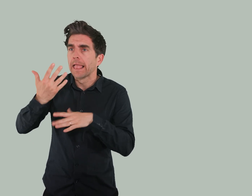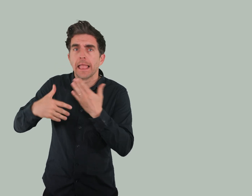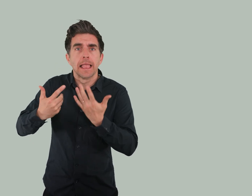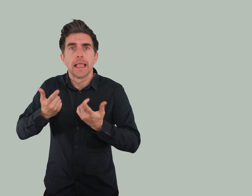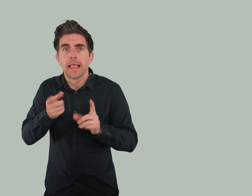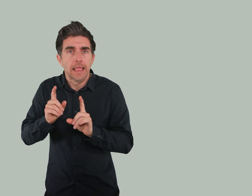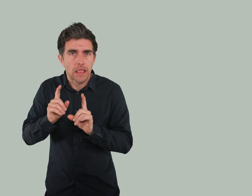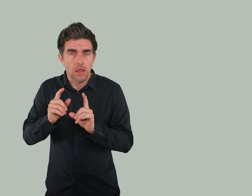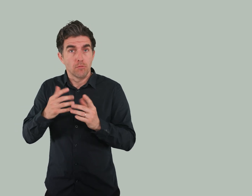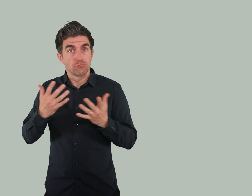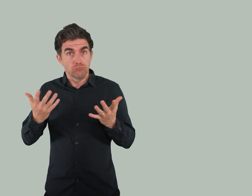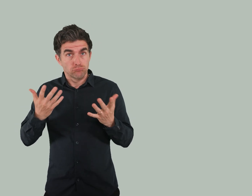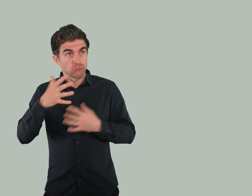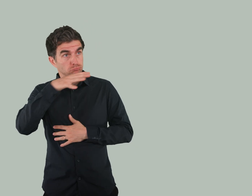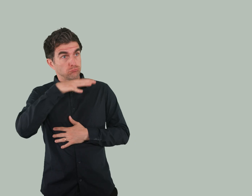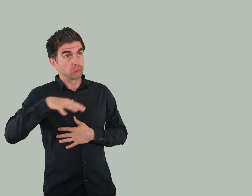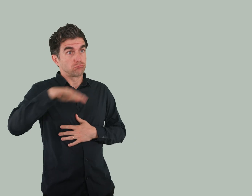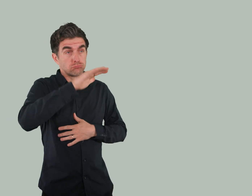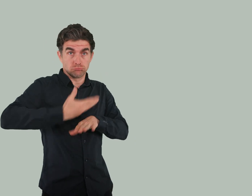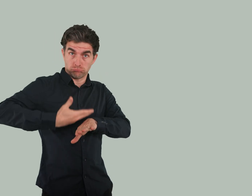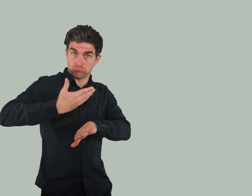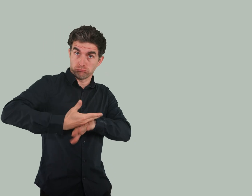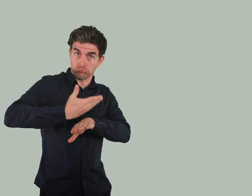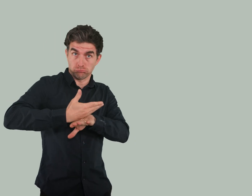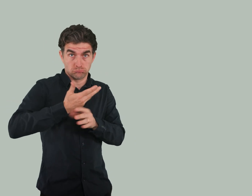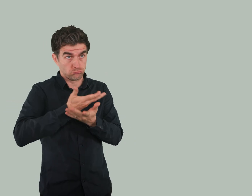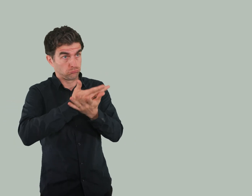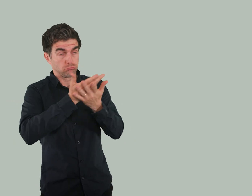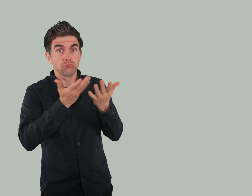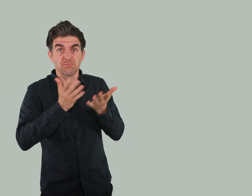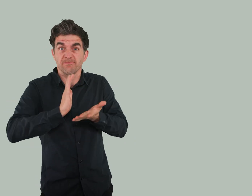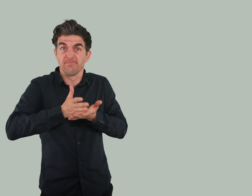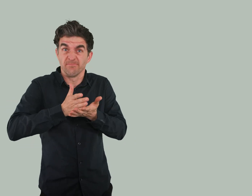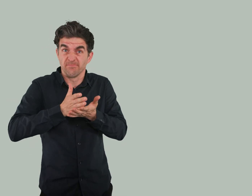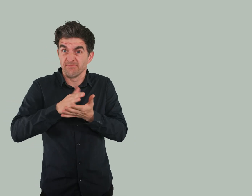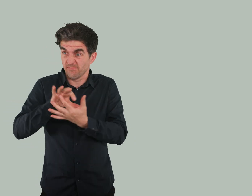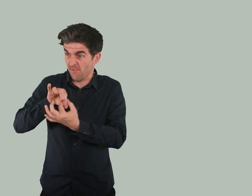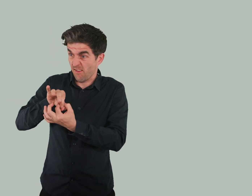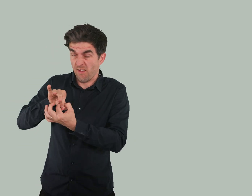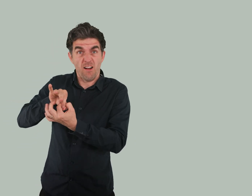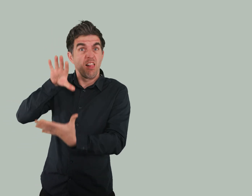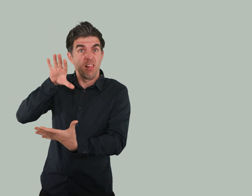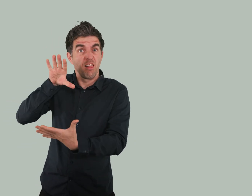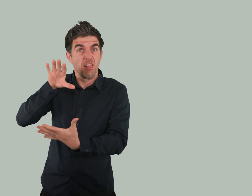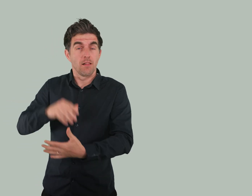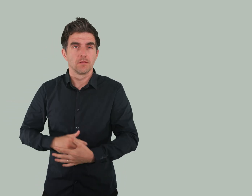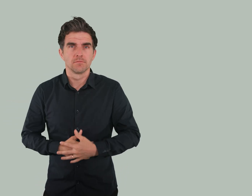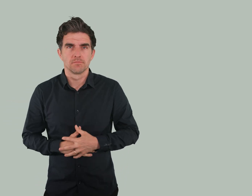how the labour market produces detachment